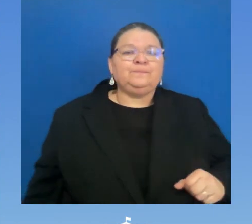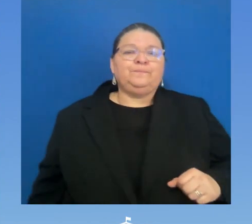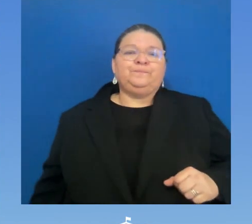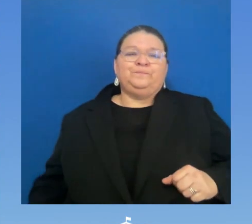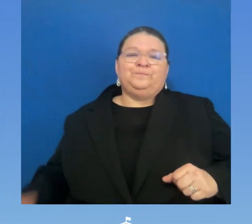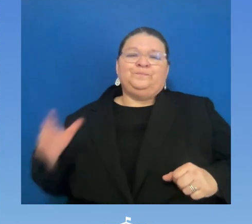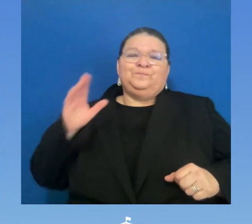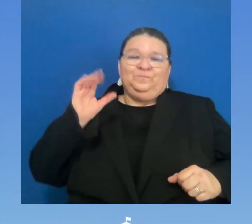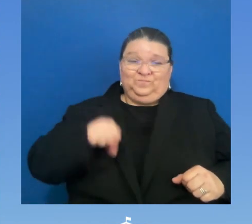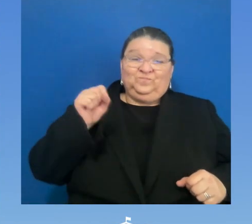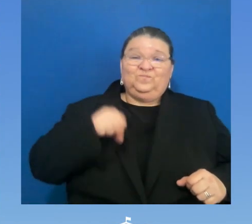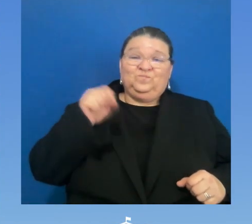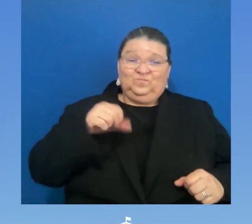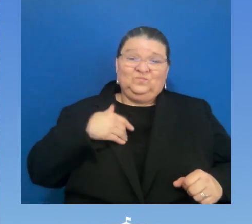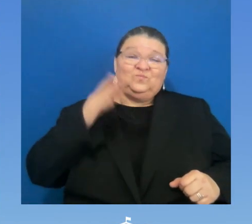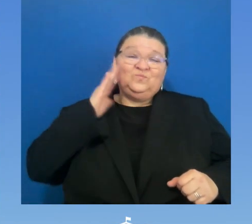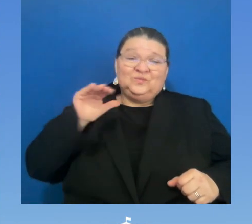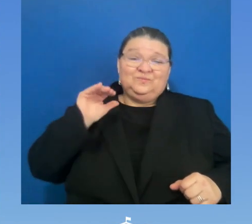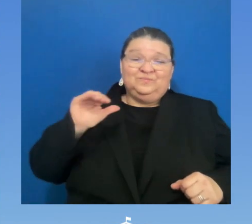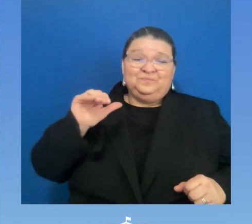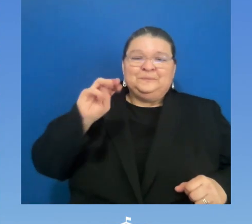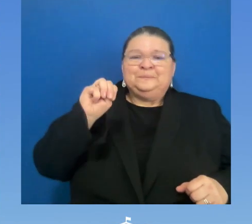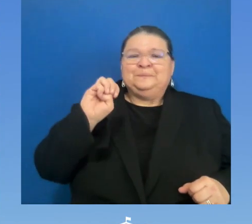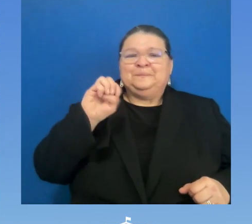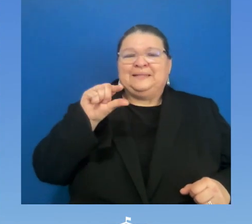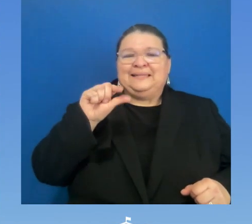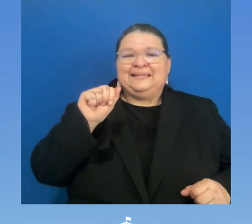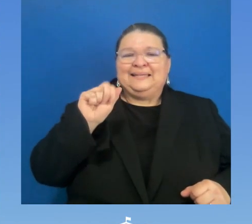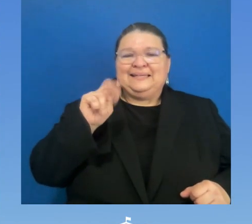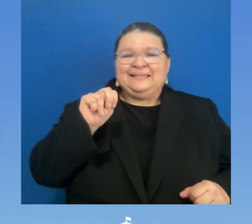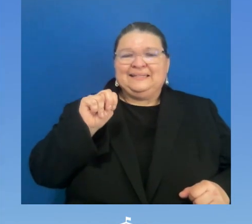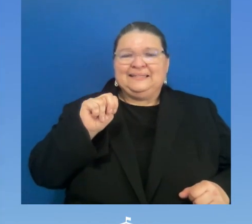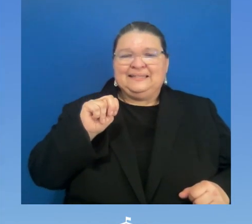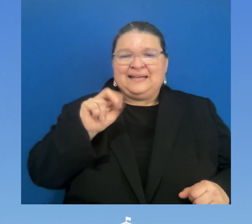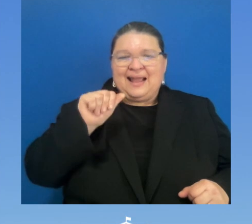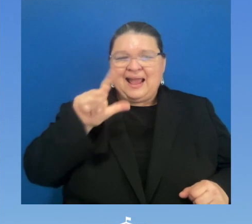But I love how you all really do think about this in terms of the generational impact --